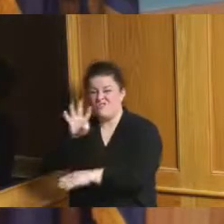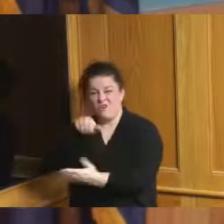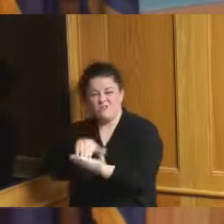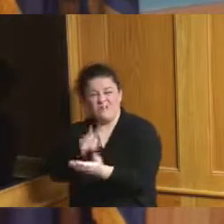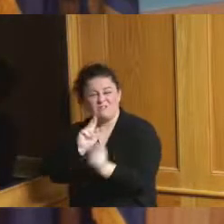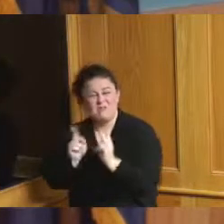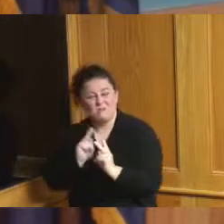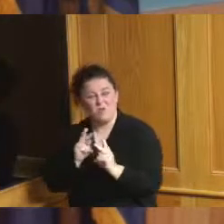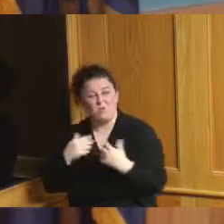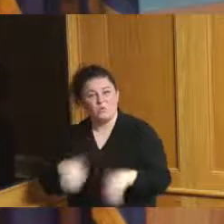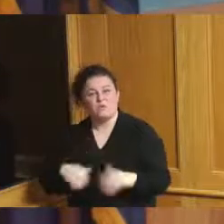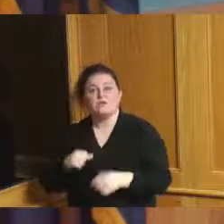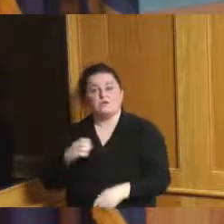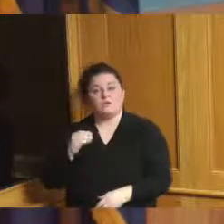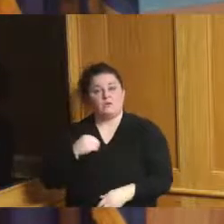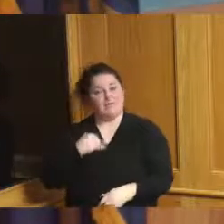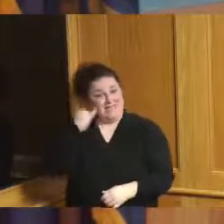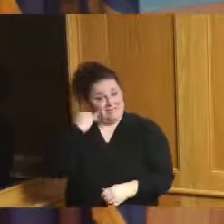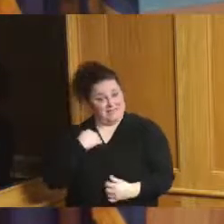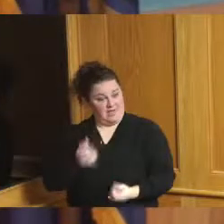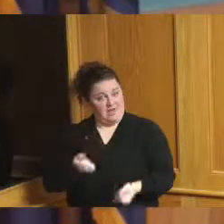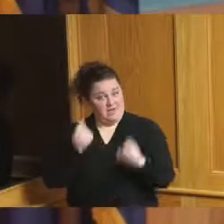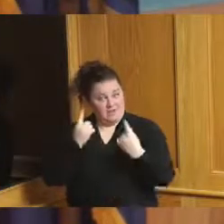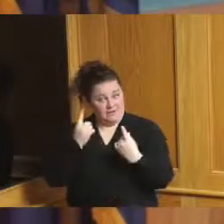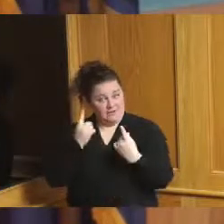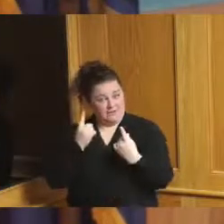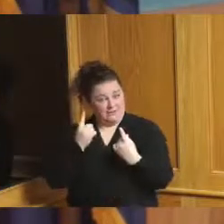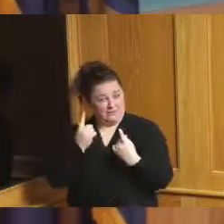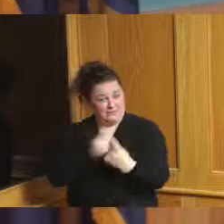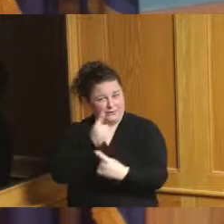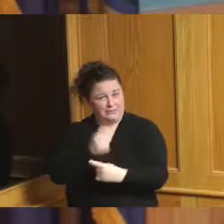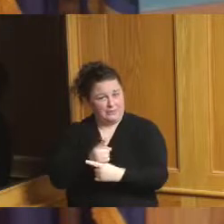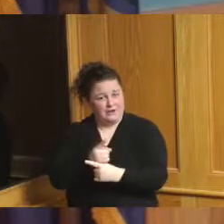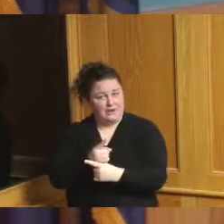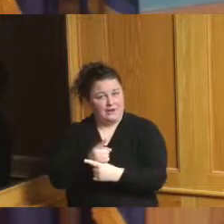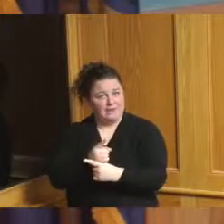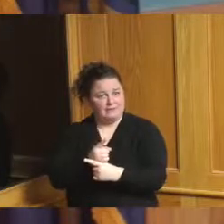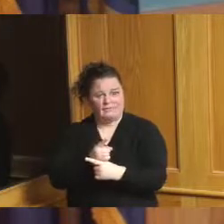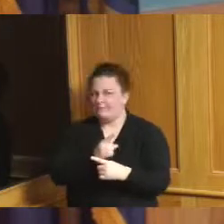and my understanding that that has been i don't know i don't know speak for the administrator but